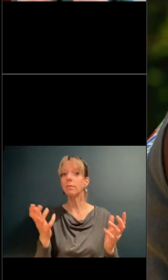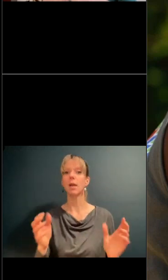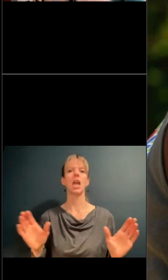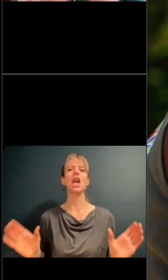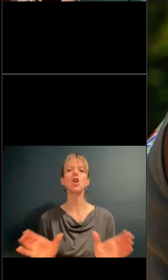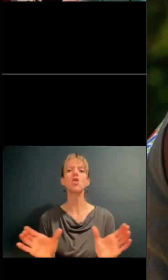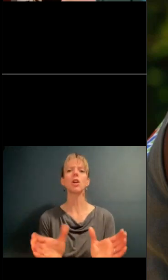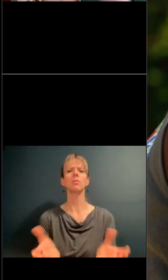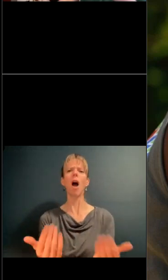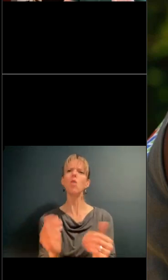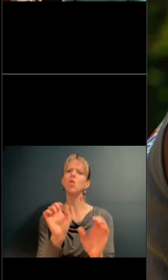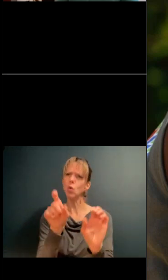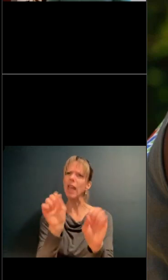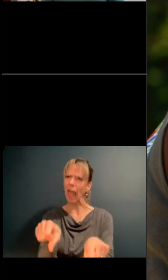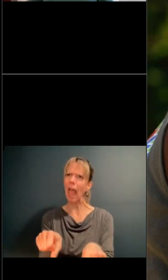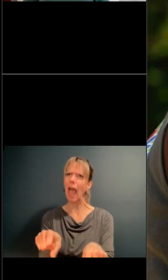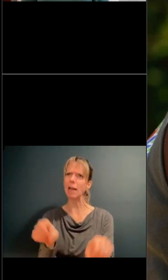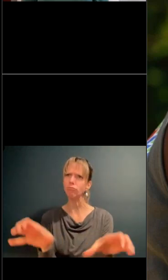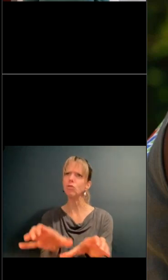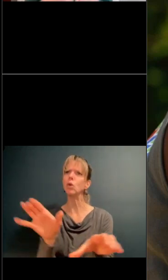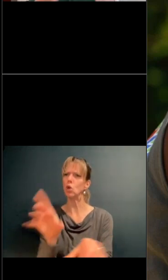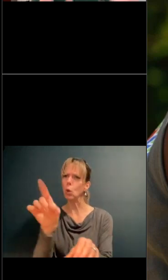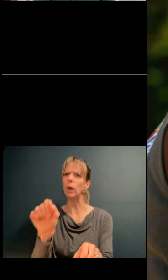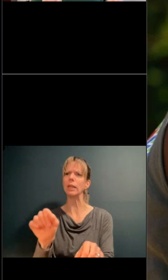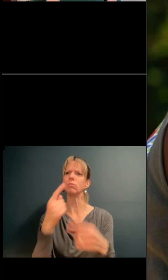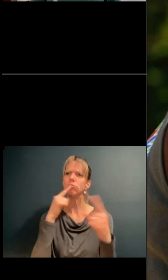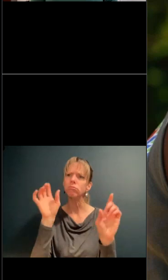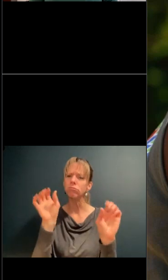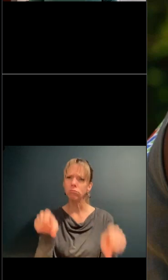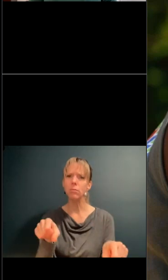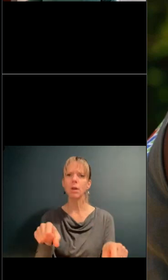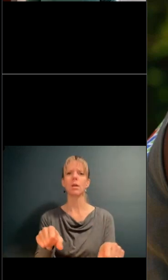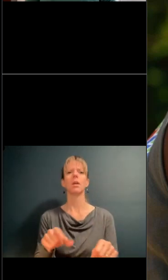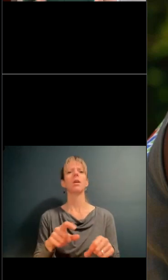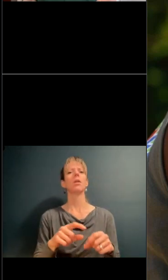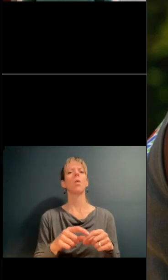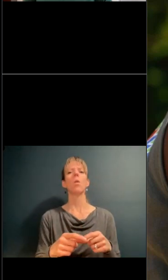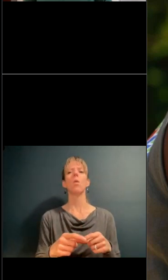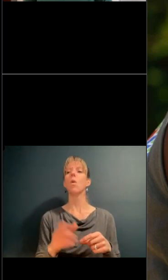Making connections between them and others. Inviting them to serve, mentorship.